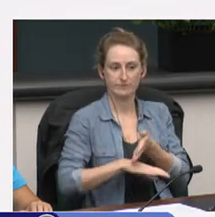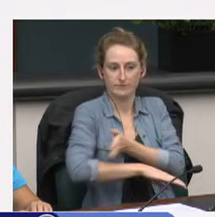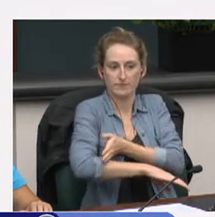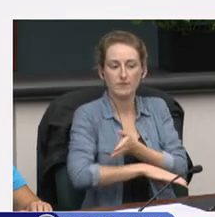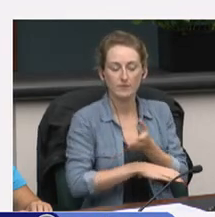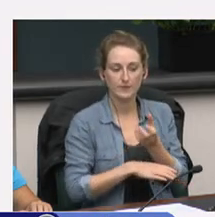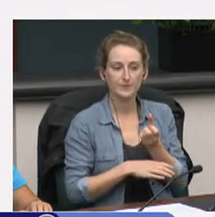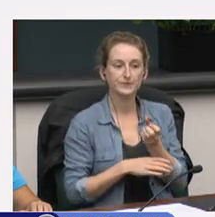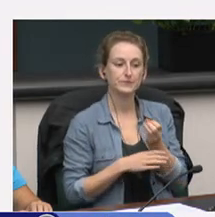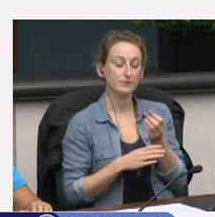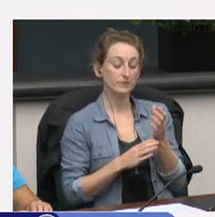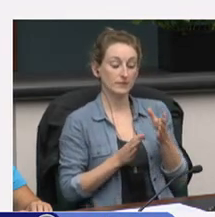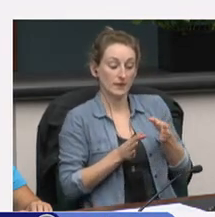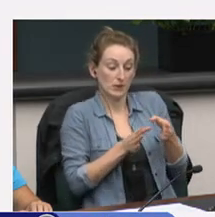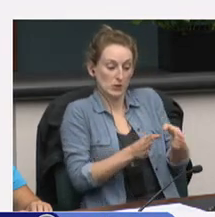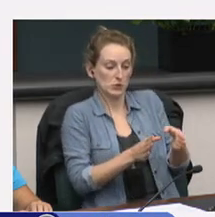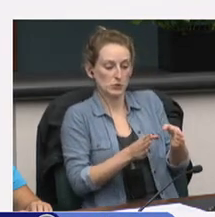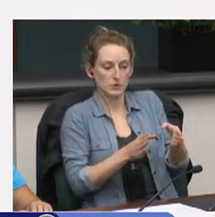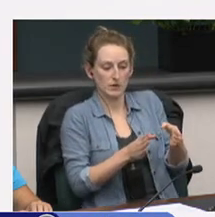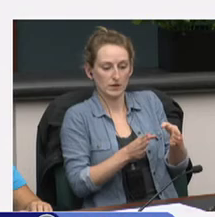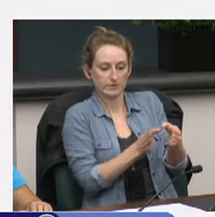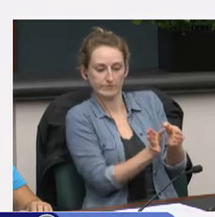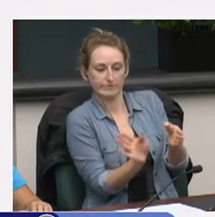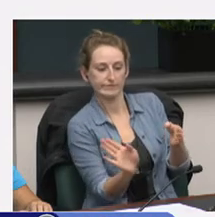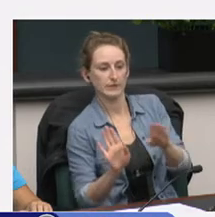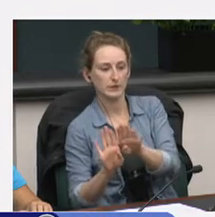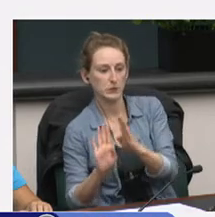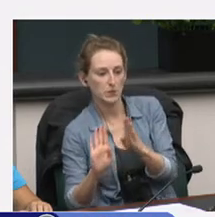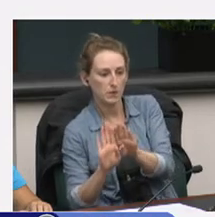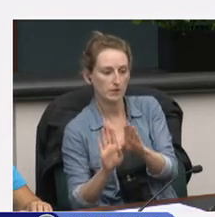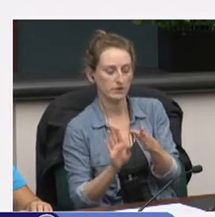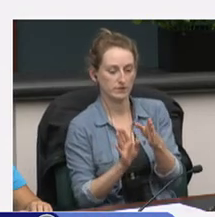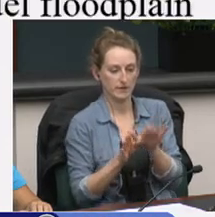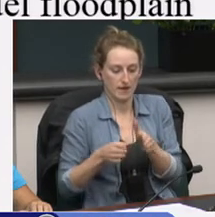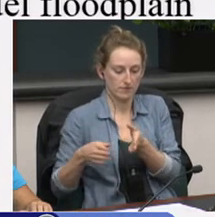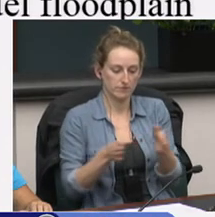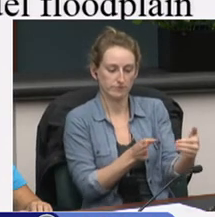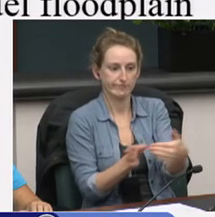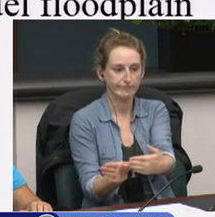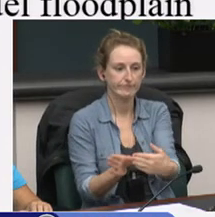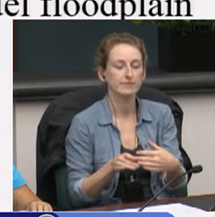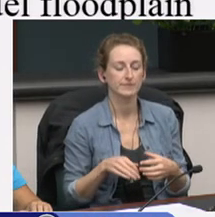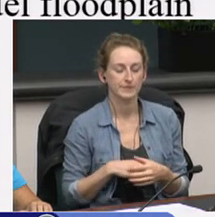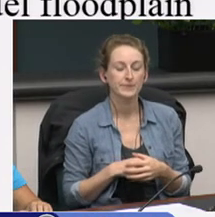street to the entrances of doors and things like that environmental and